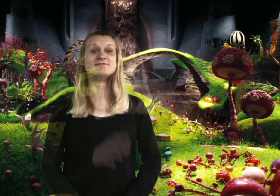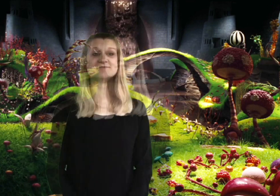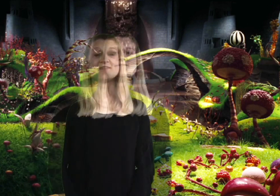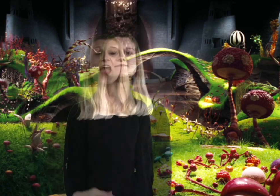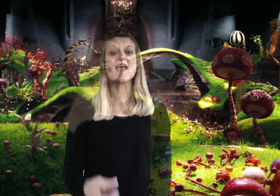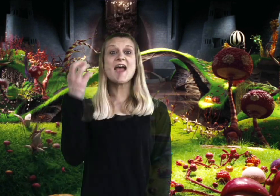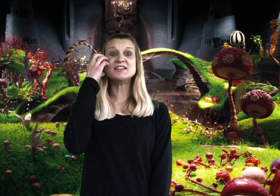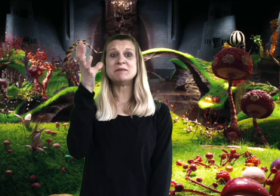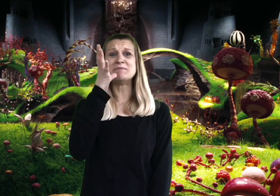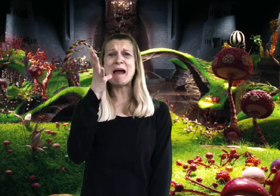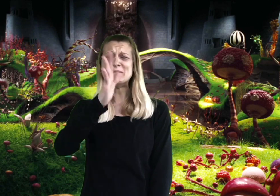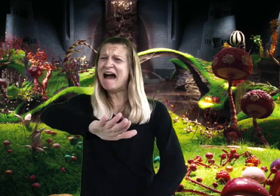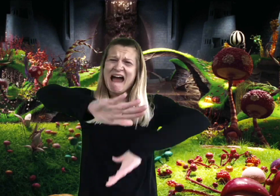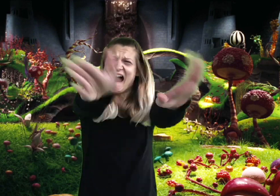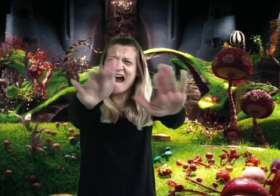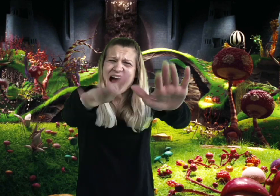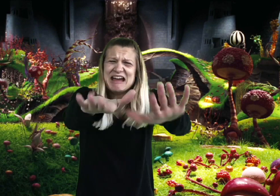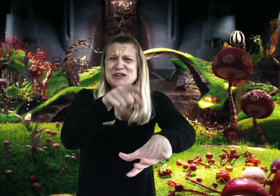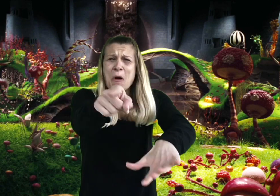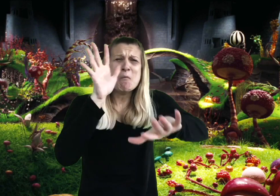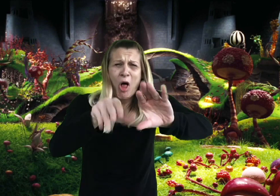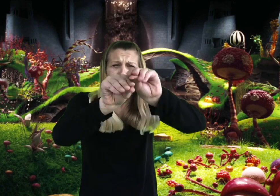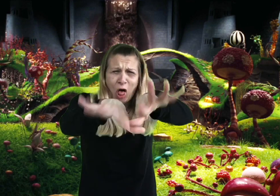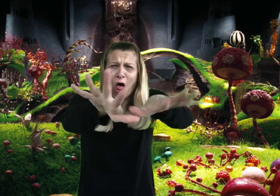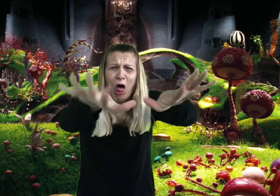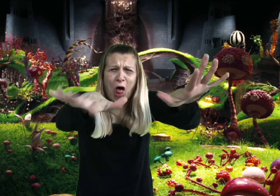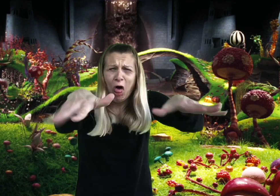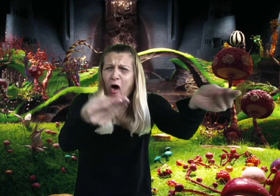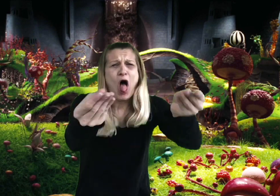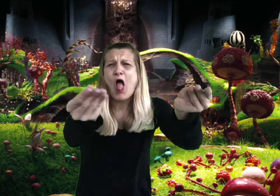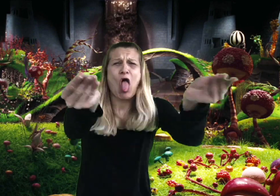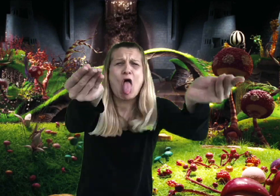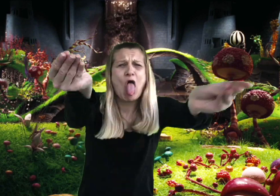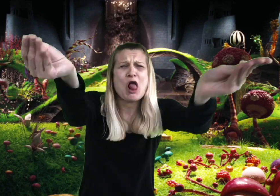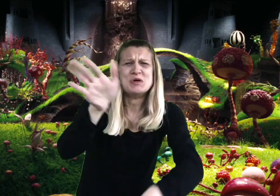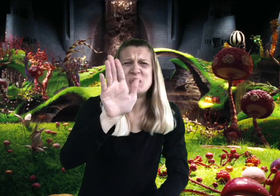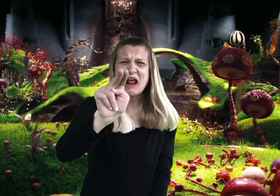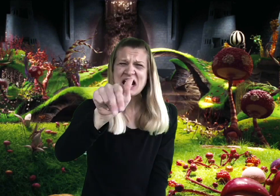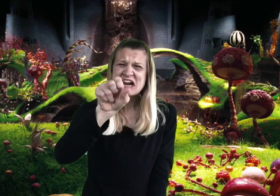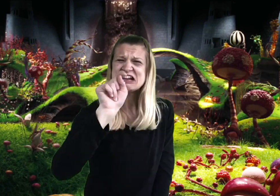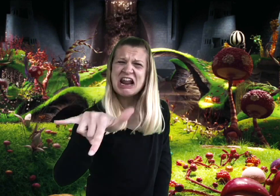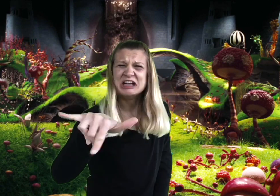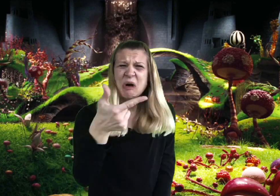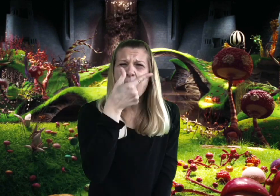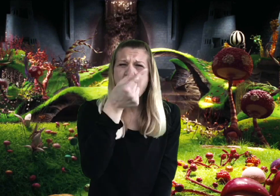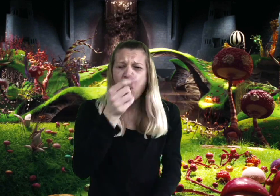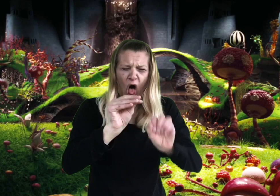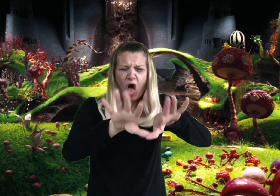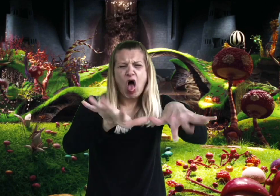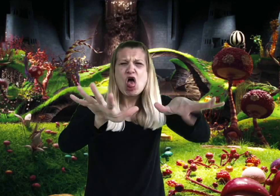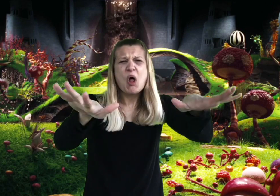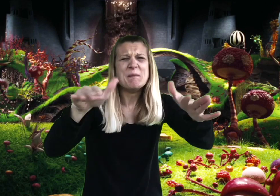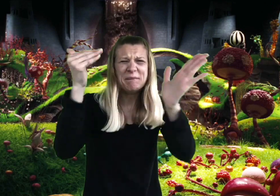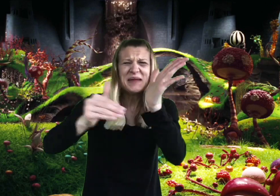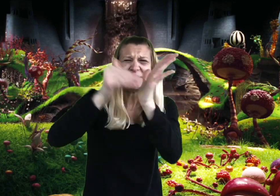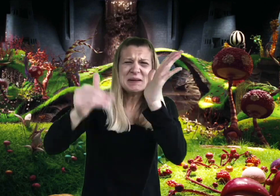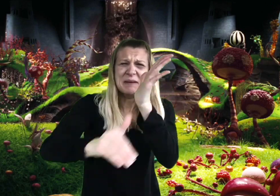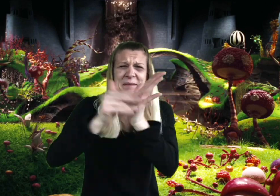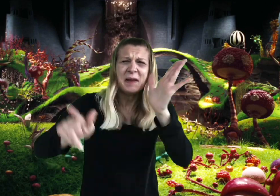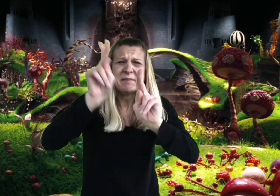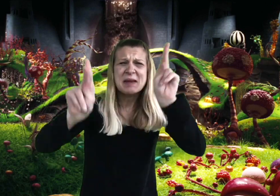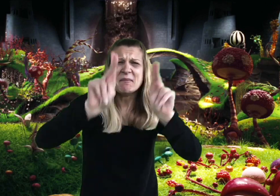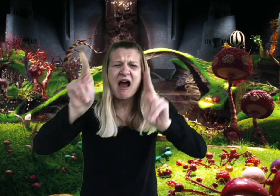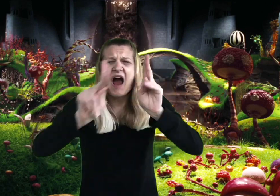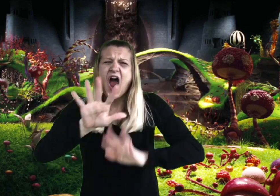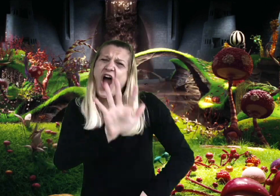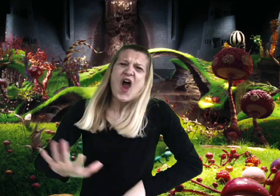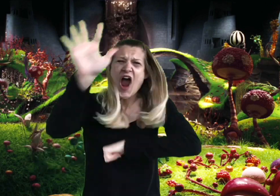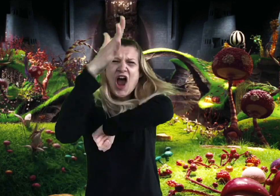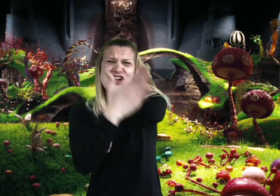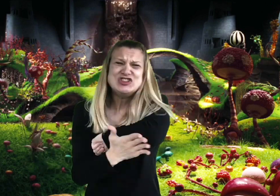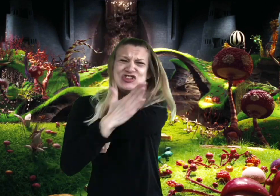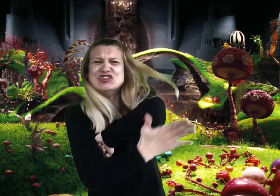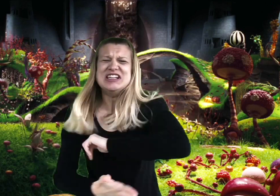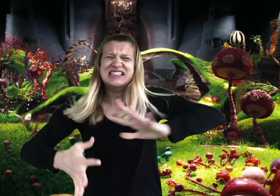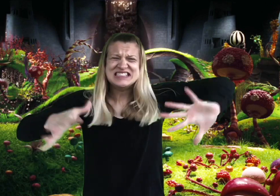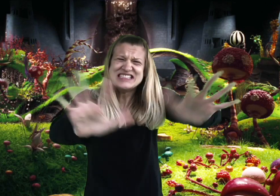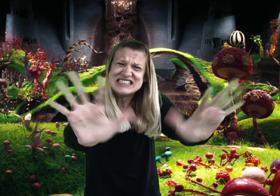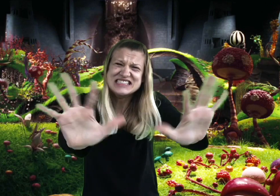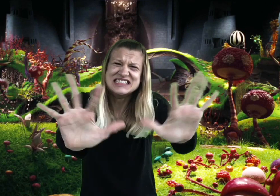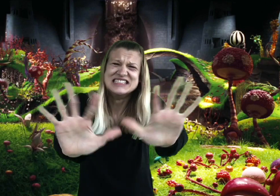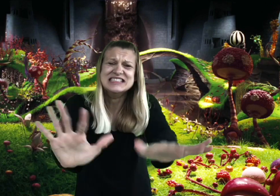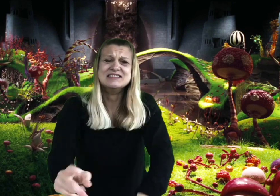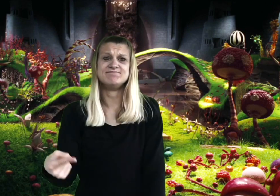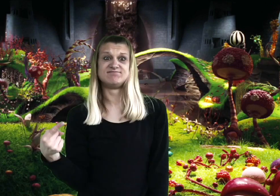"Augustus!" shouted Mrs. Gloop. "You’ll be giving that nasty cold of yours to about a million people all over the country!"